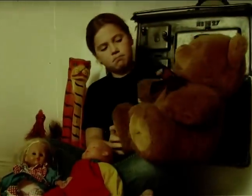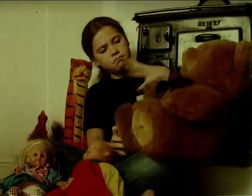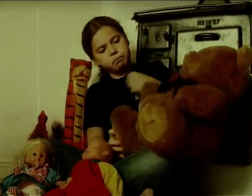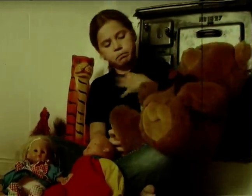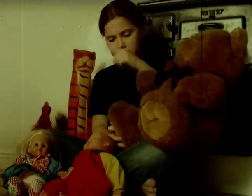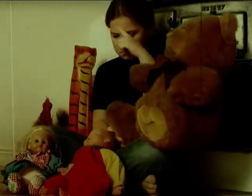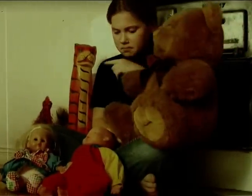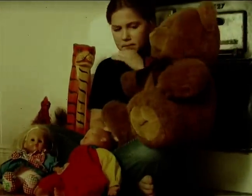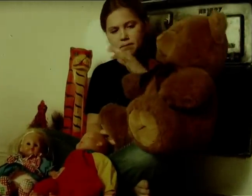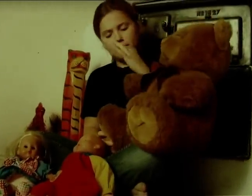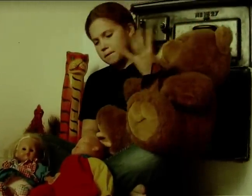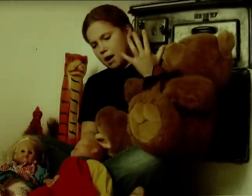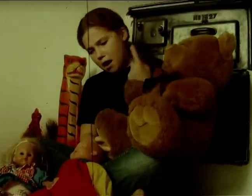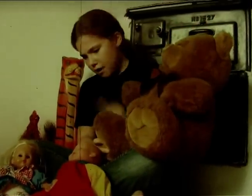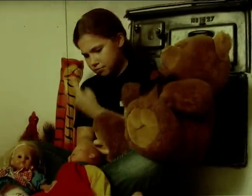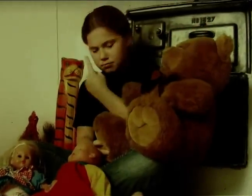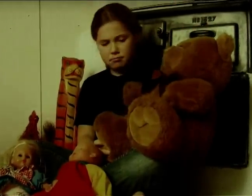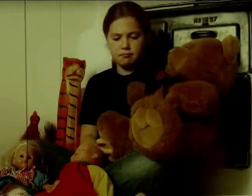Hairy dad says: What happened?